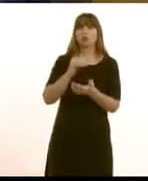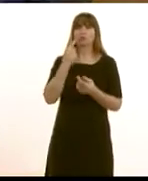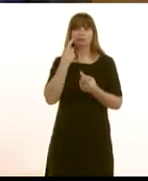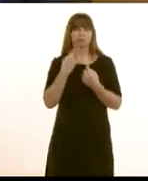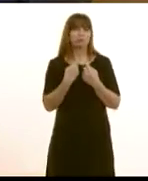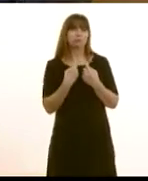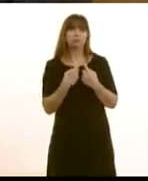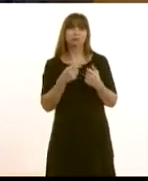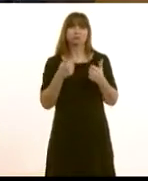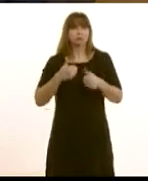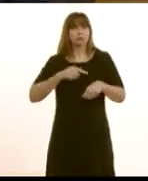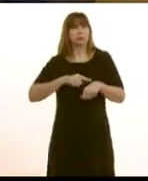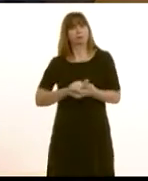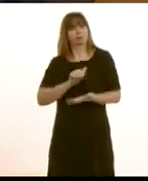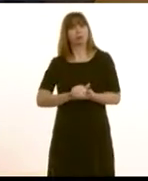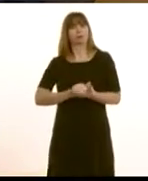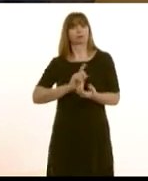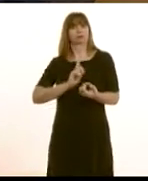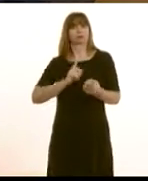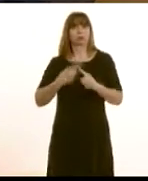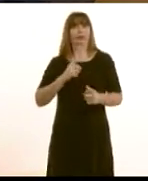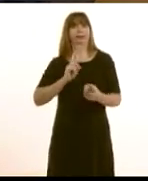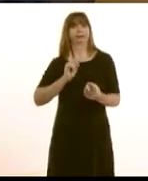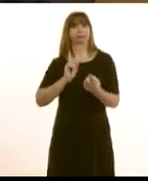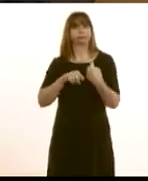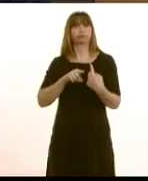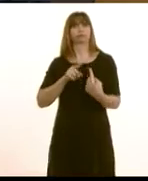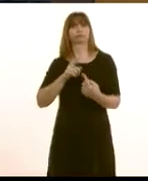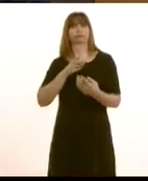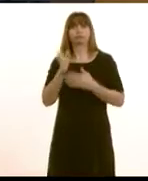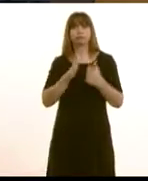at the right time. This will lead, over time, to a significant transfer of services away